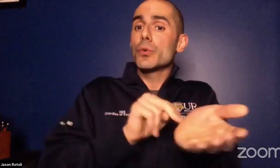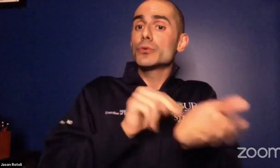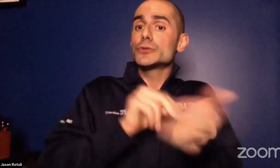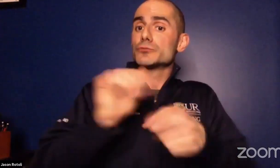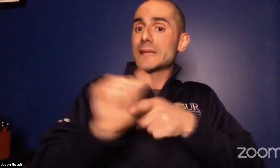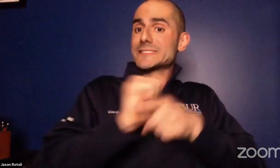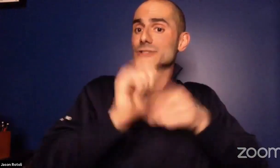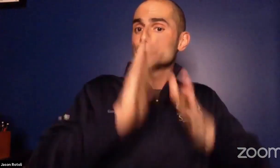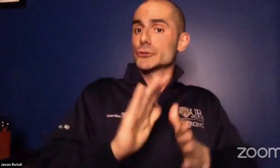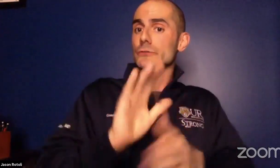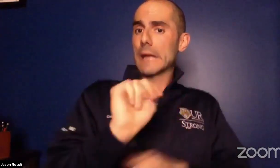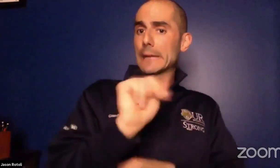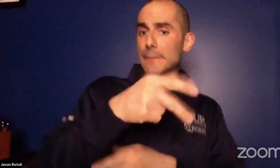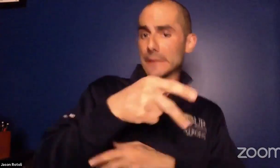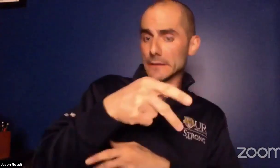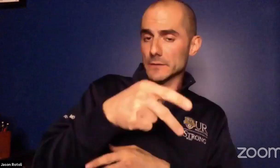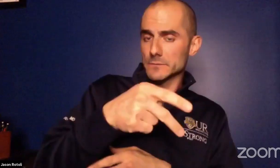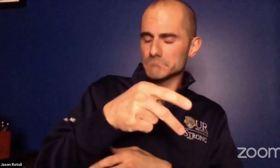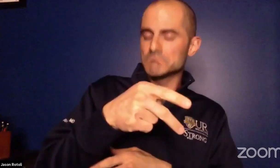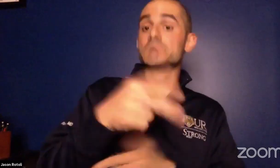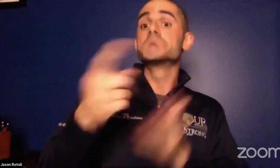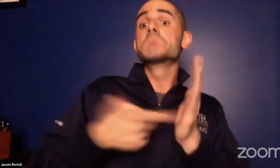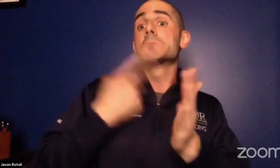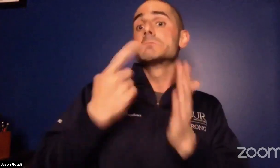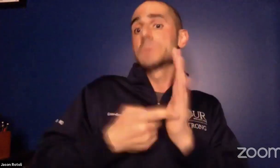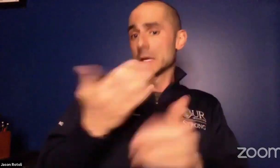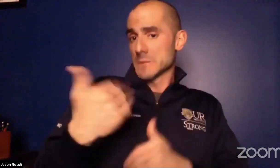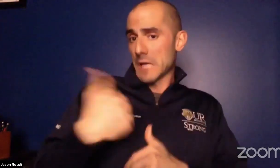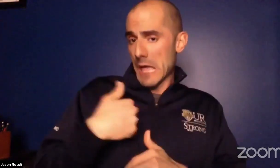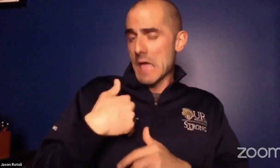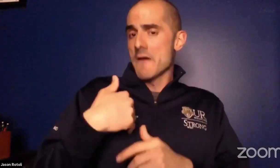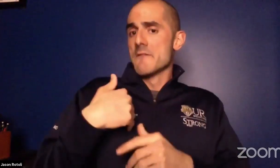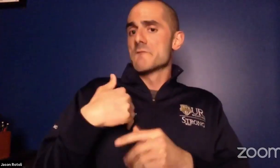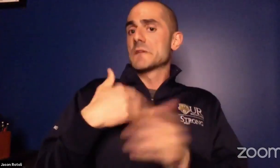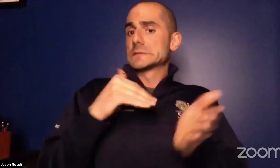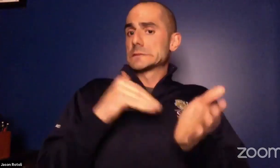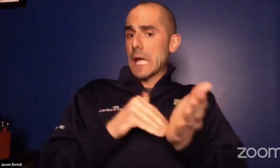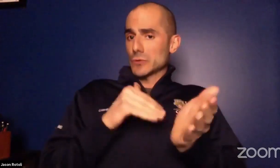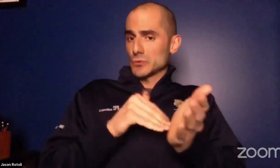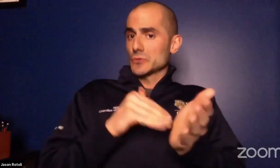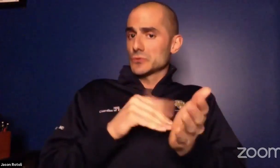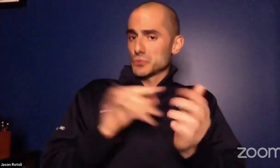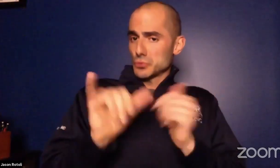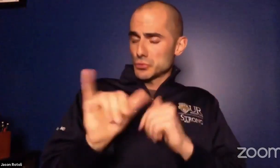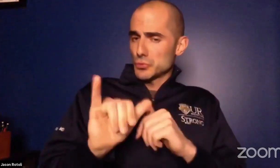specific lacerations or cuts. If you go to urgent care, people are always trying to think,